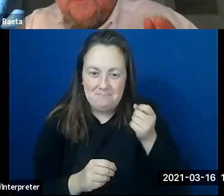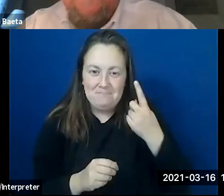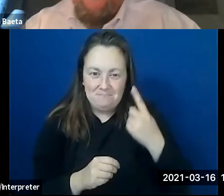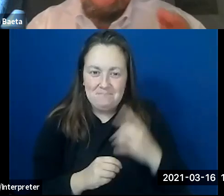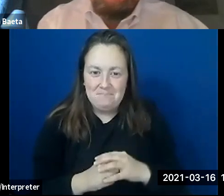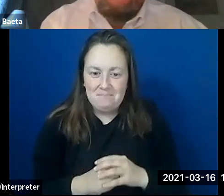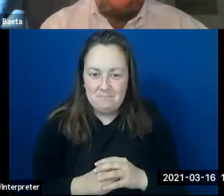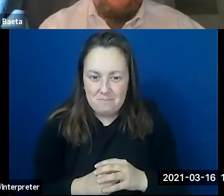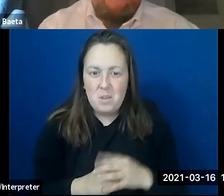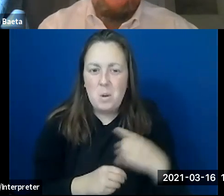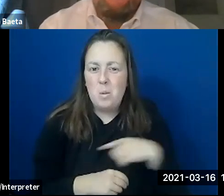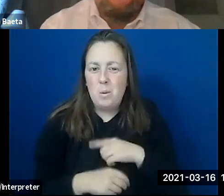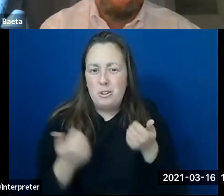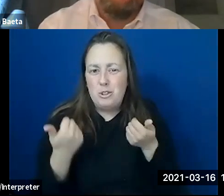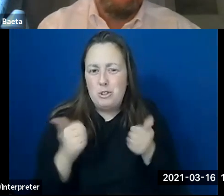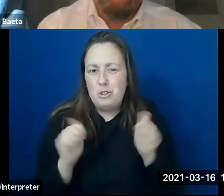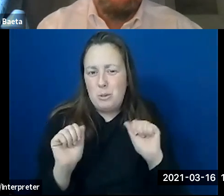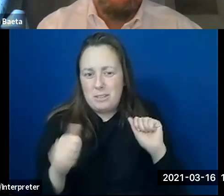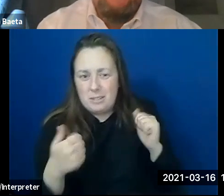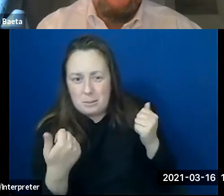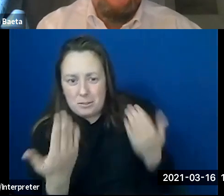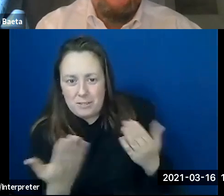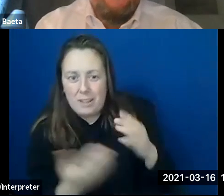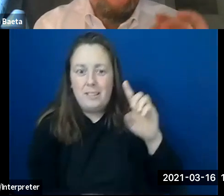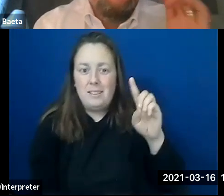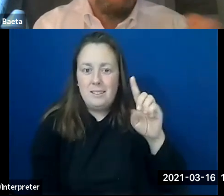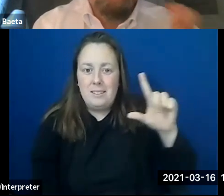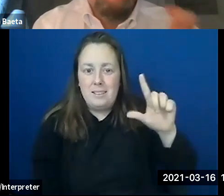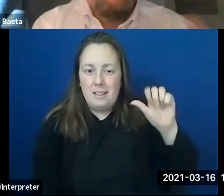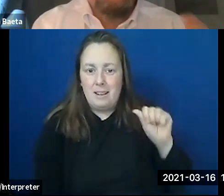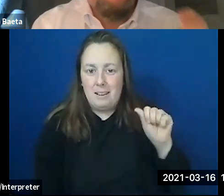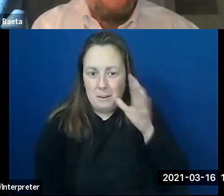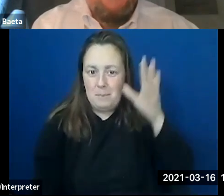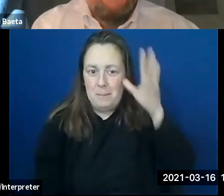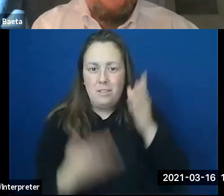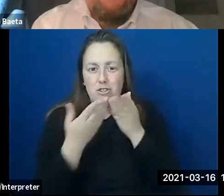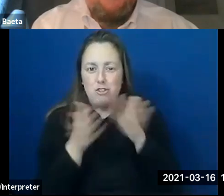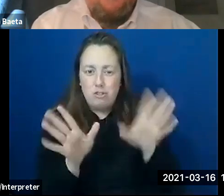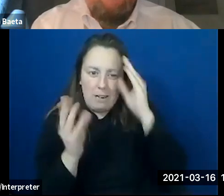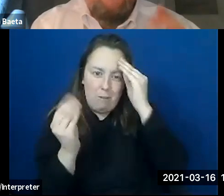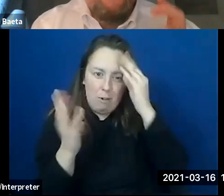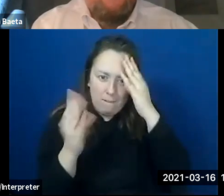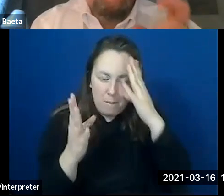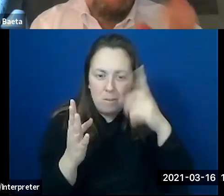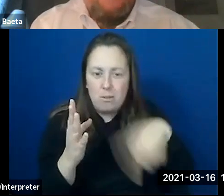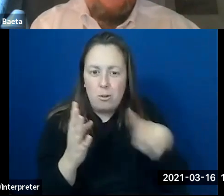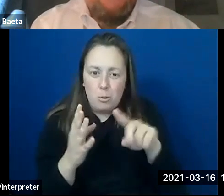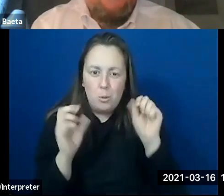Joseph Baeta: You folks as delay parents just some general information, so you can make those decisions about your family.